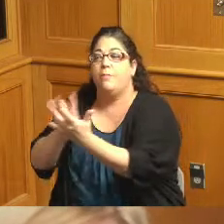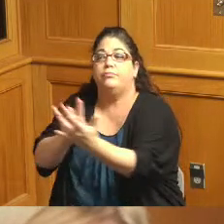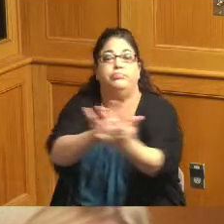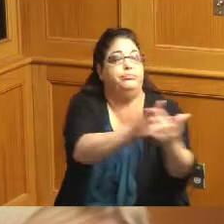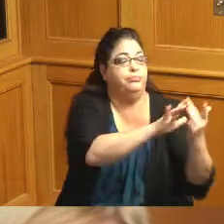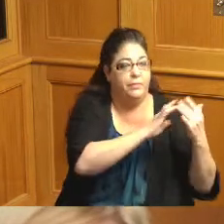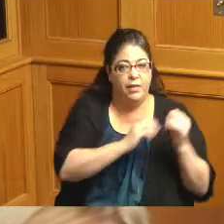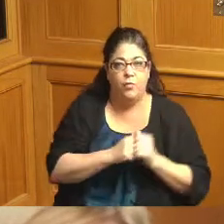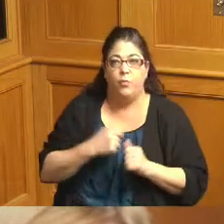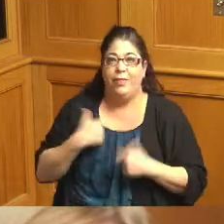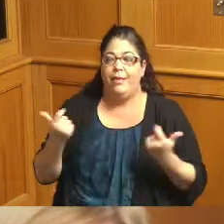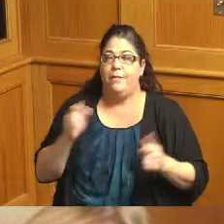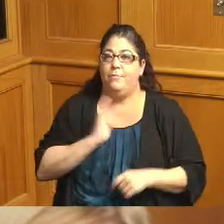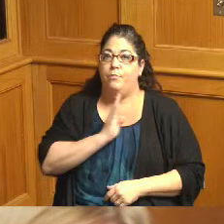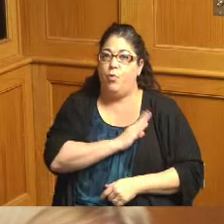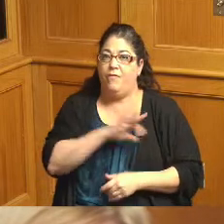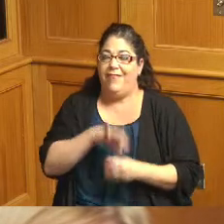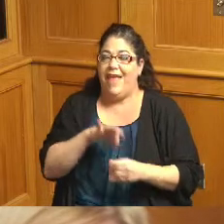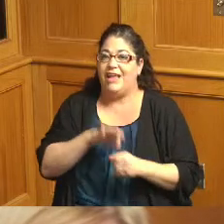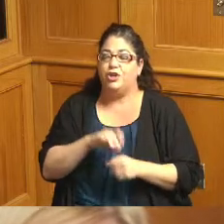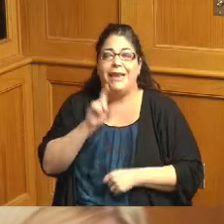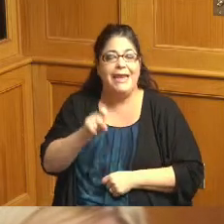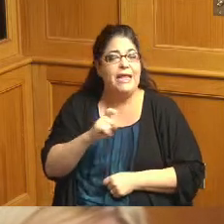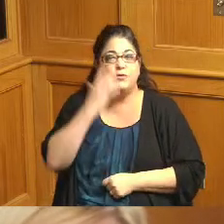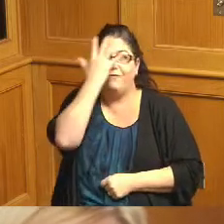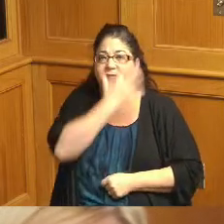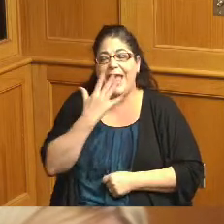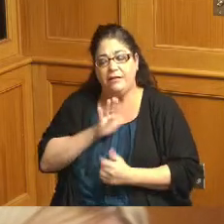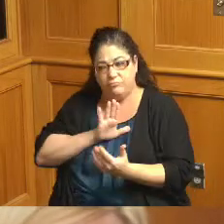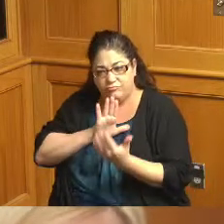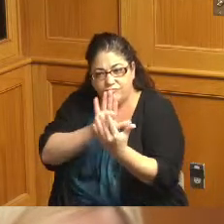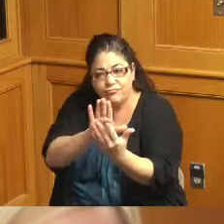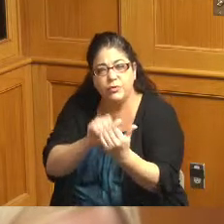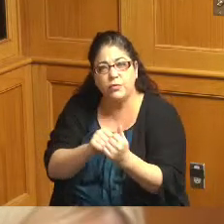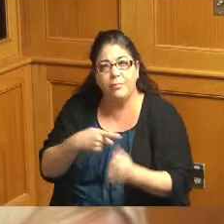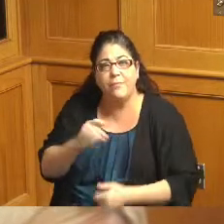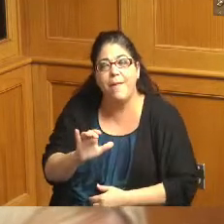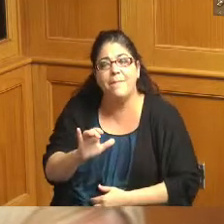where the Board of Elections needs to interface with the public that's voter registration absentee